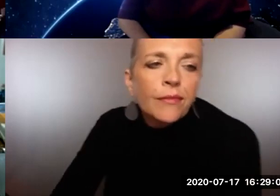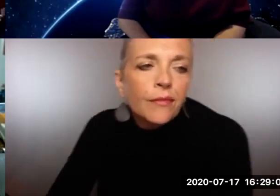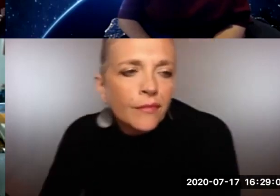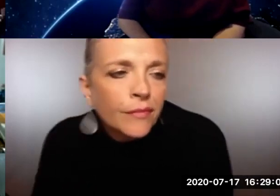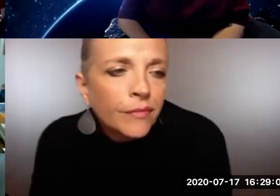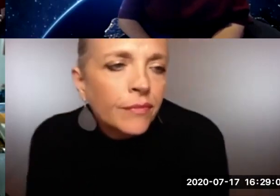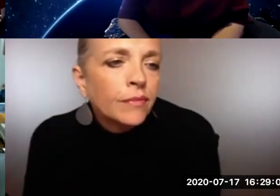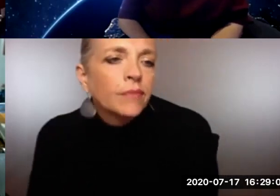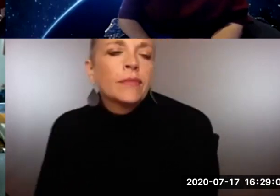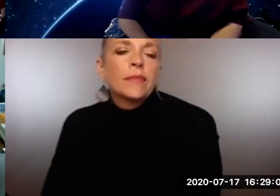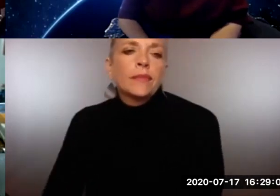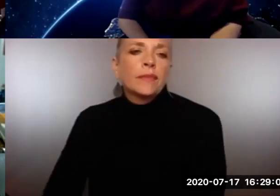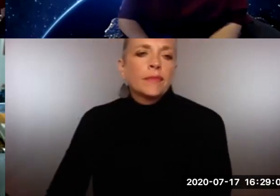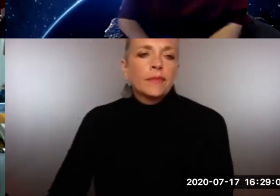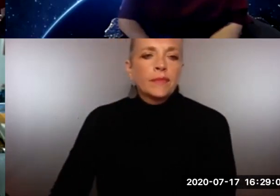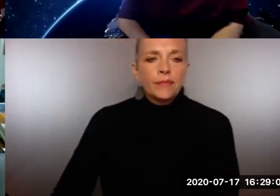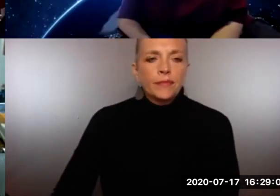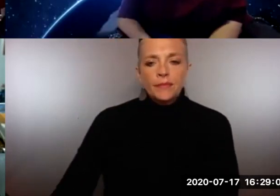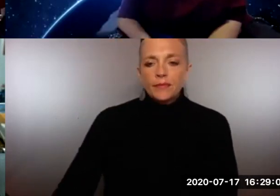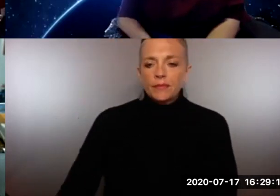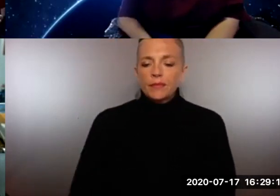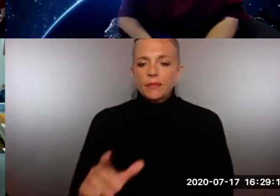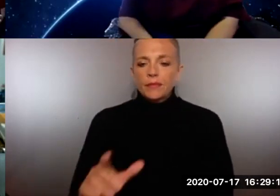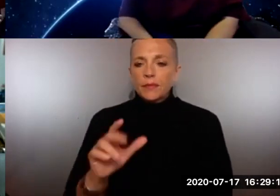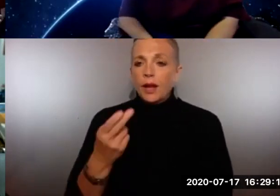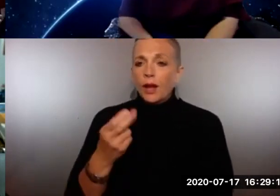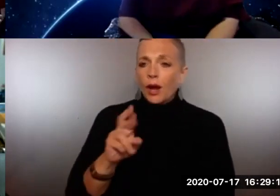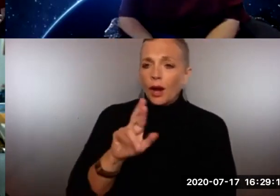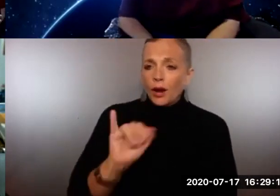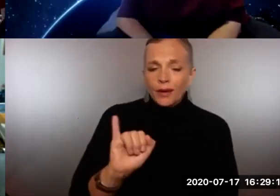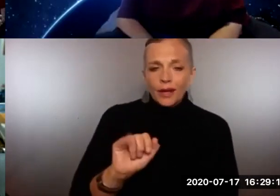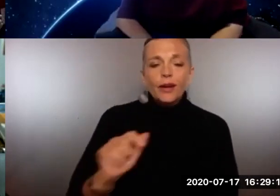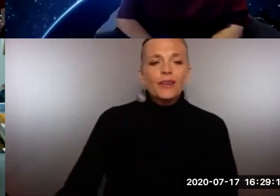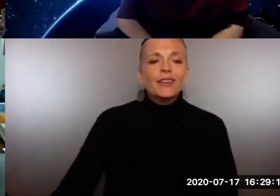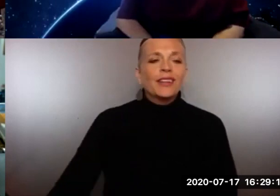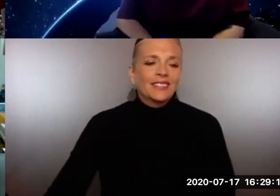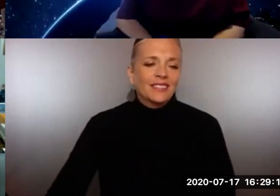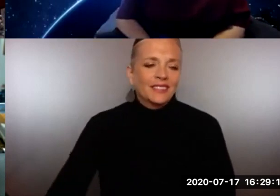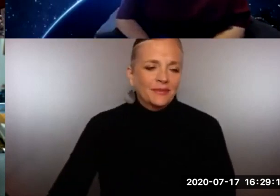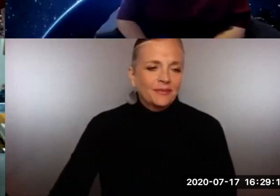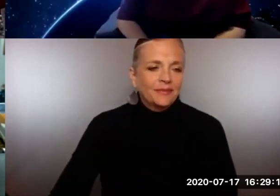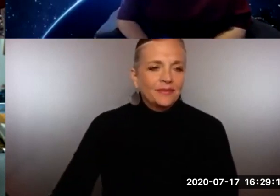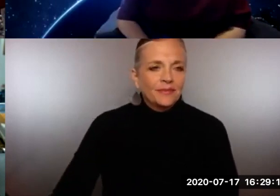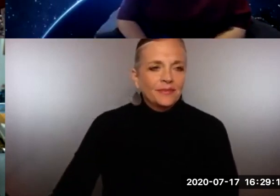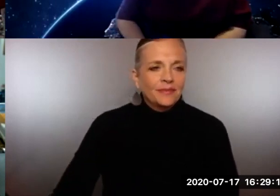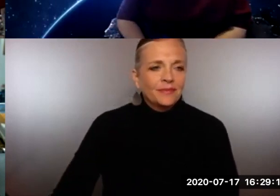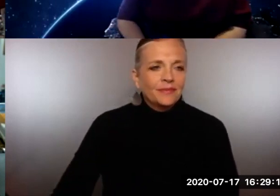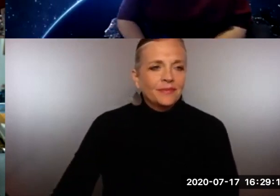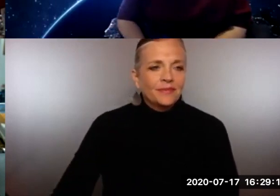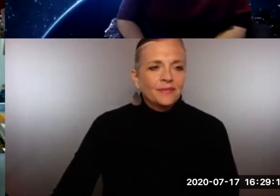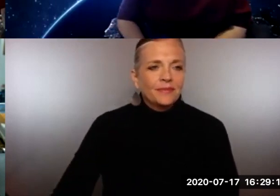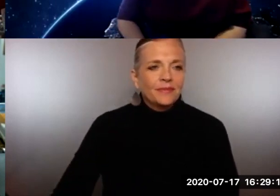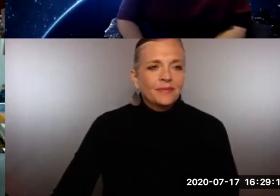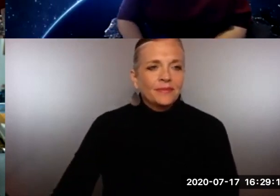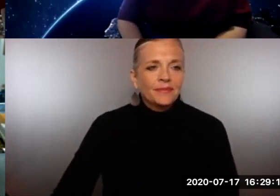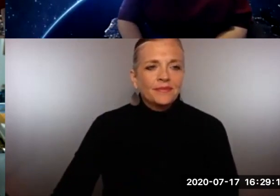Hari, are you next? During our interview for The Daily Californian last year, you had said that you want